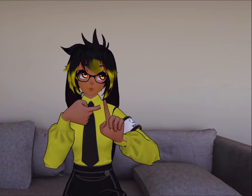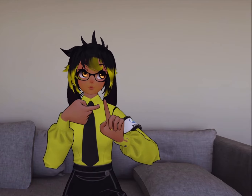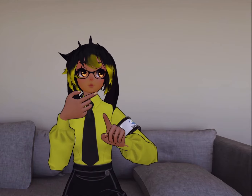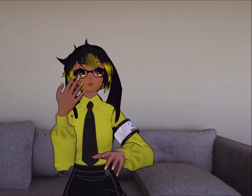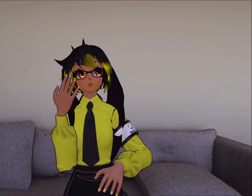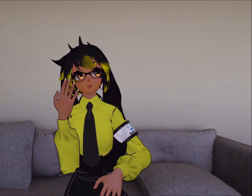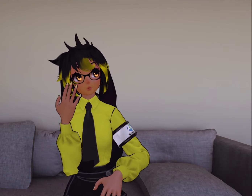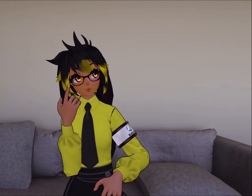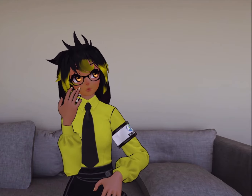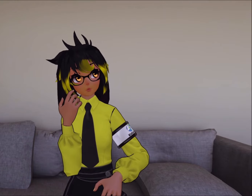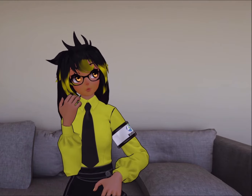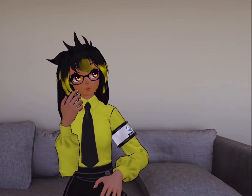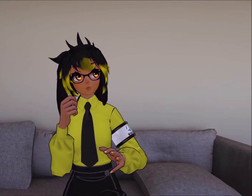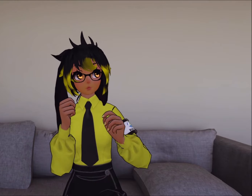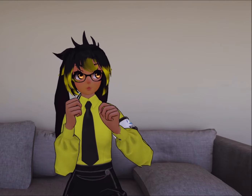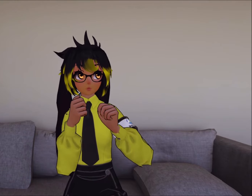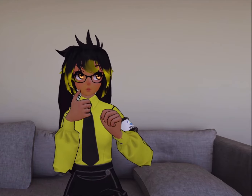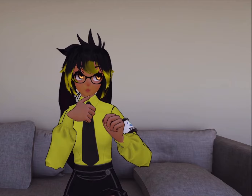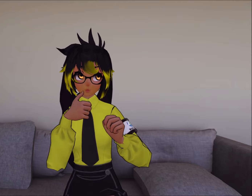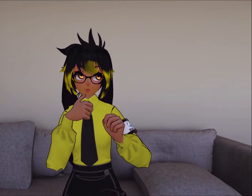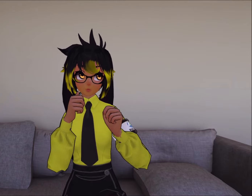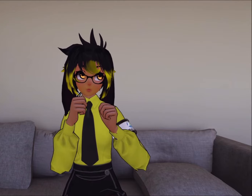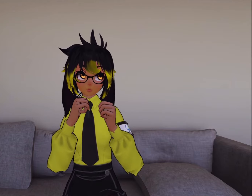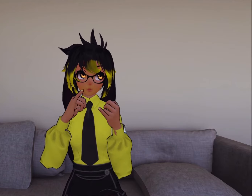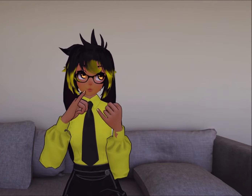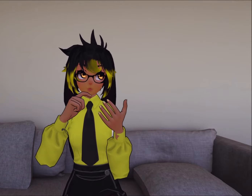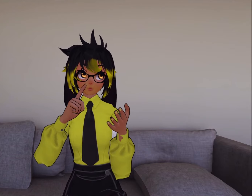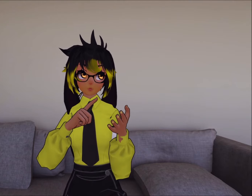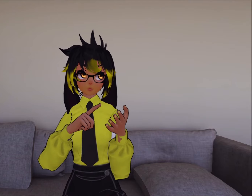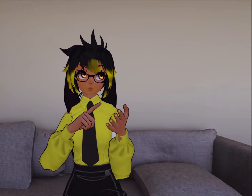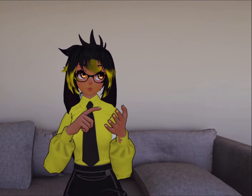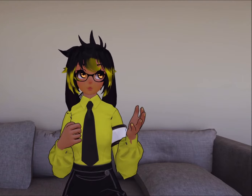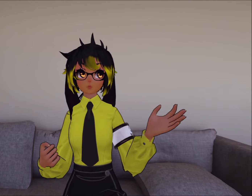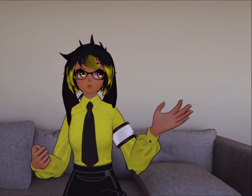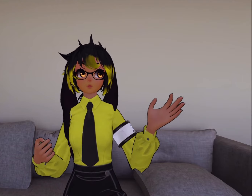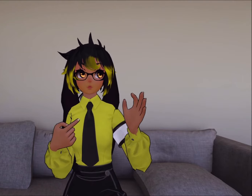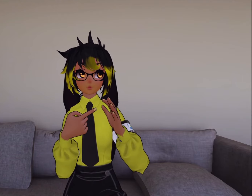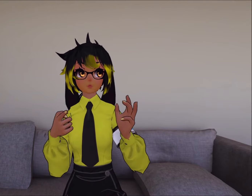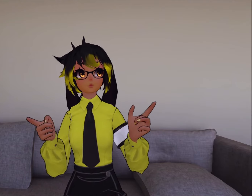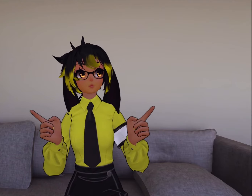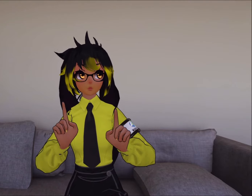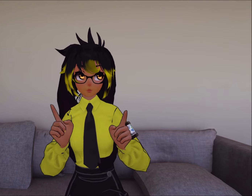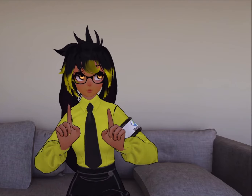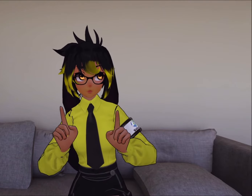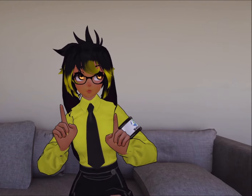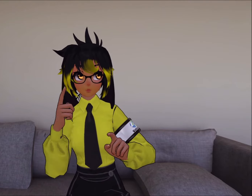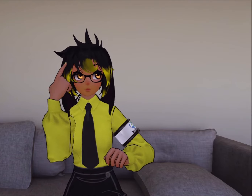When we use BSL, the most important thing to remember is